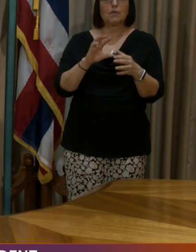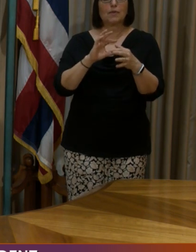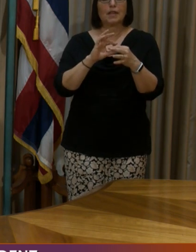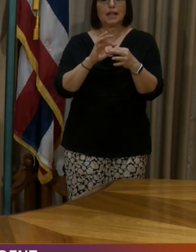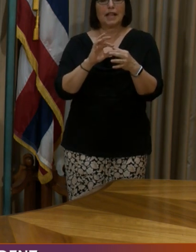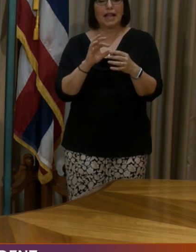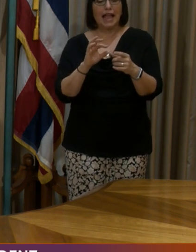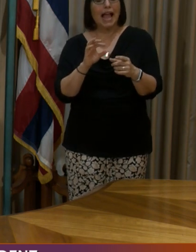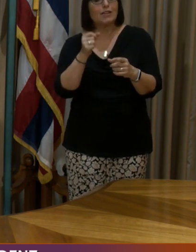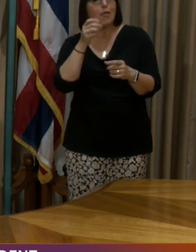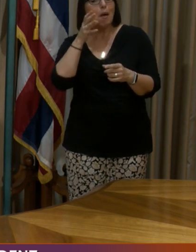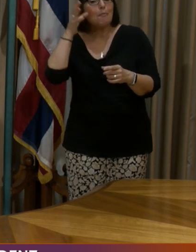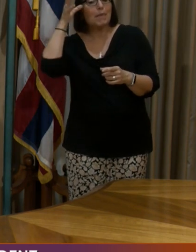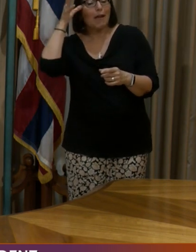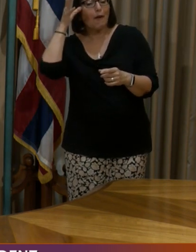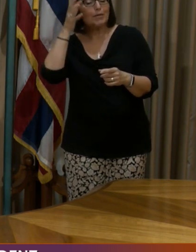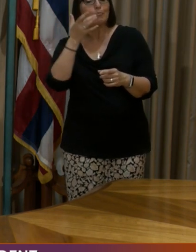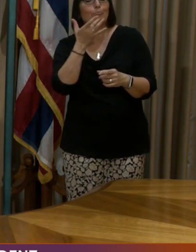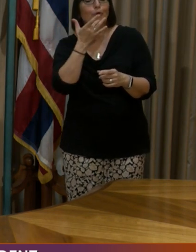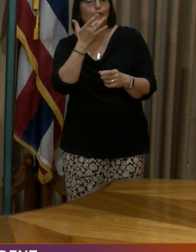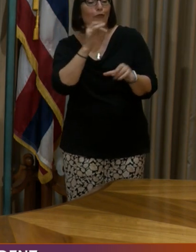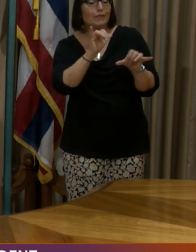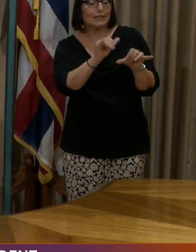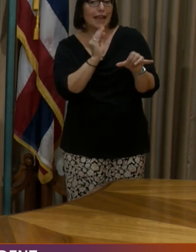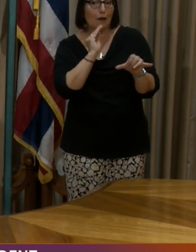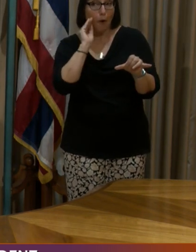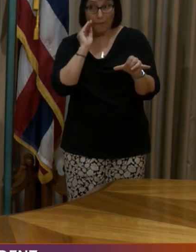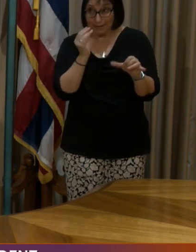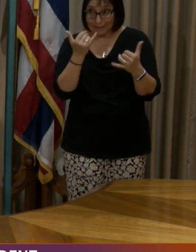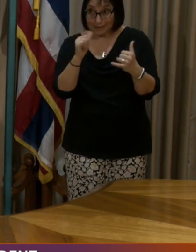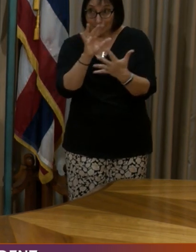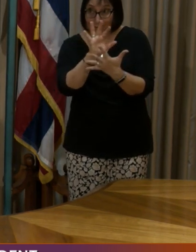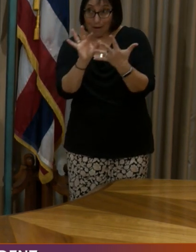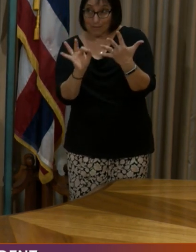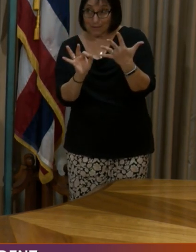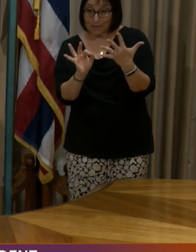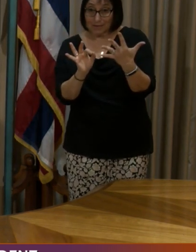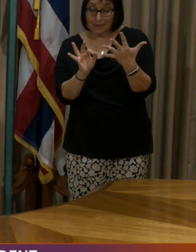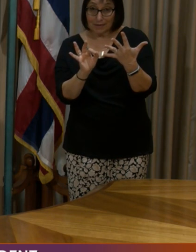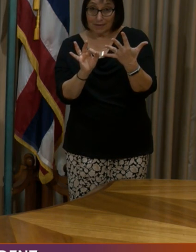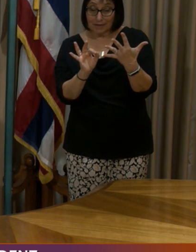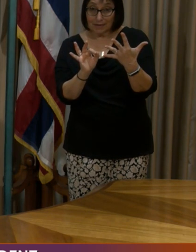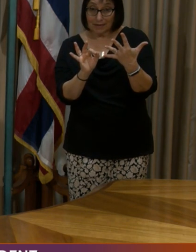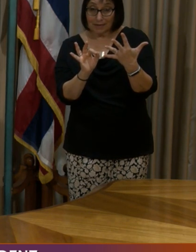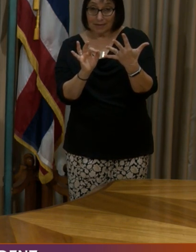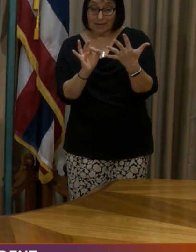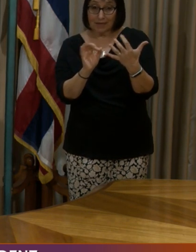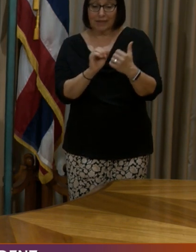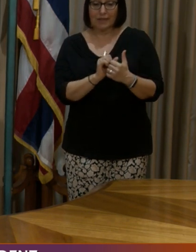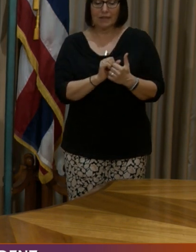THANK YOU. THE PARENTS WERE COMFORTABLE WITH YOUR CHILDREN THING HOME. IS THAT STILL GOING TO BE AN